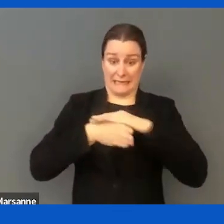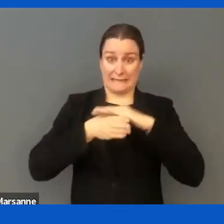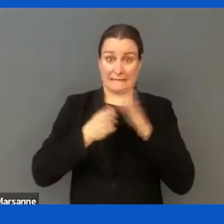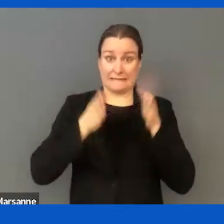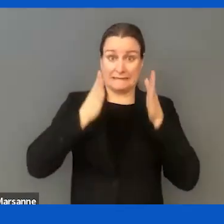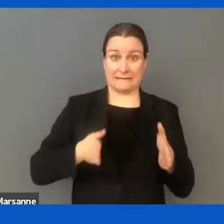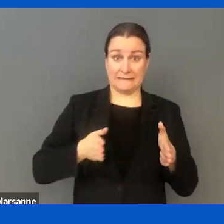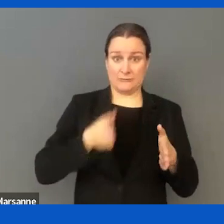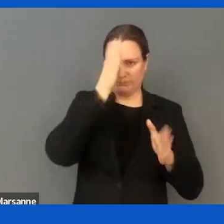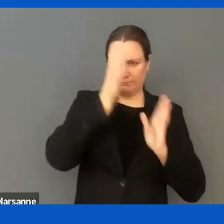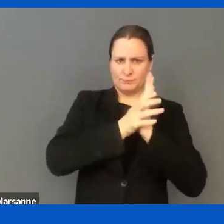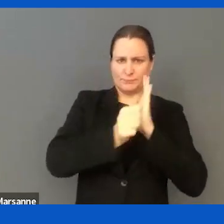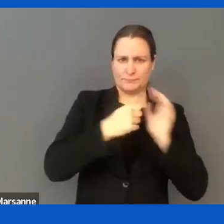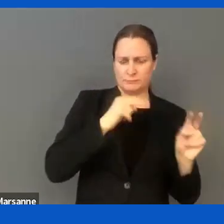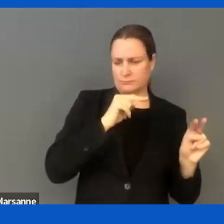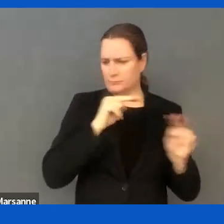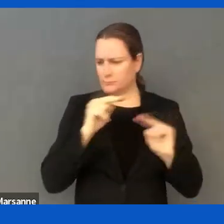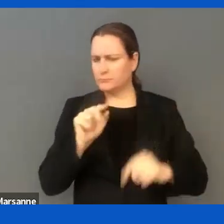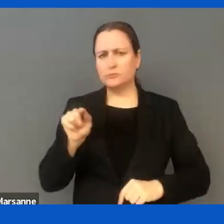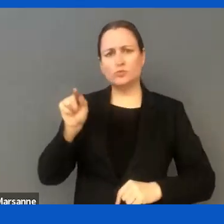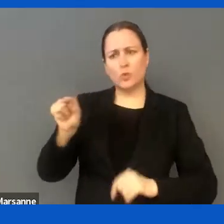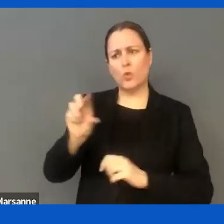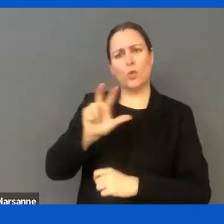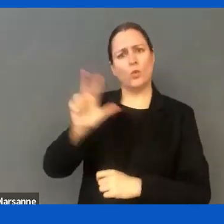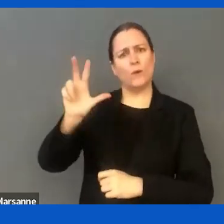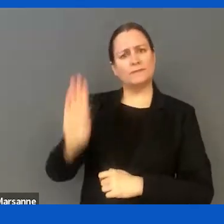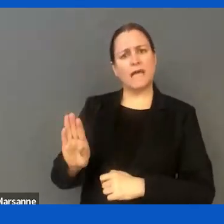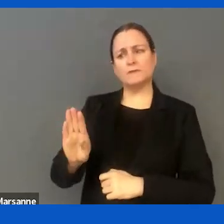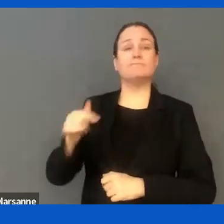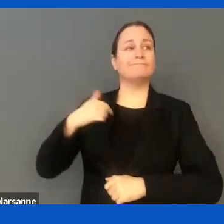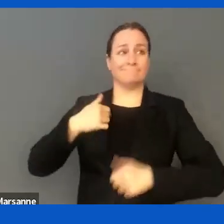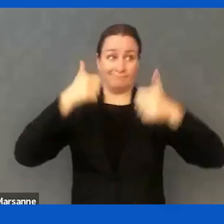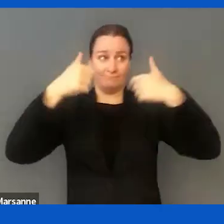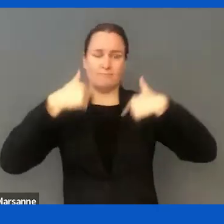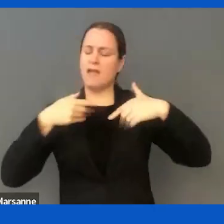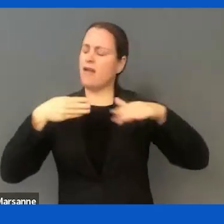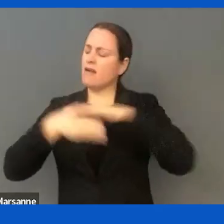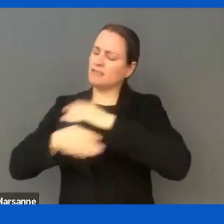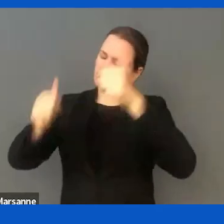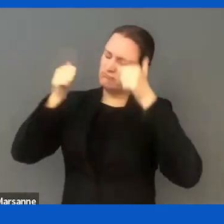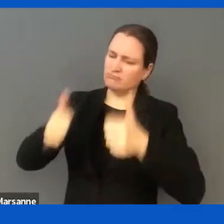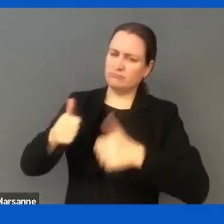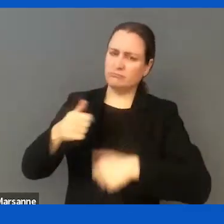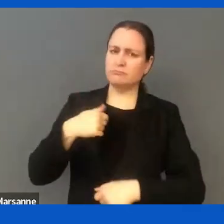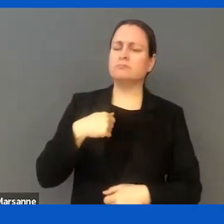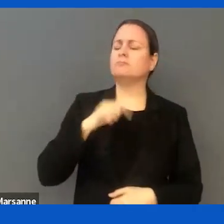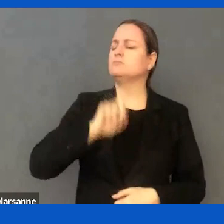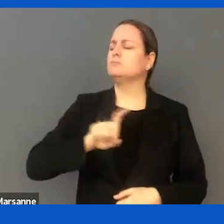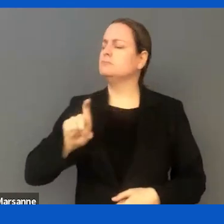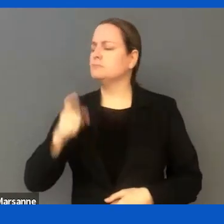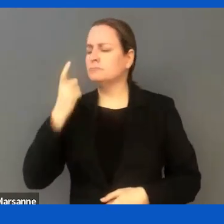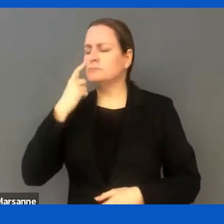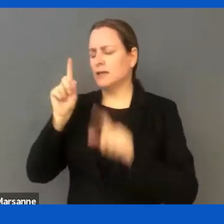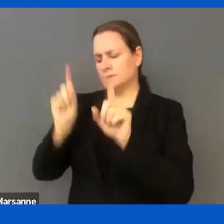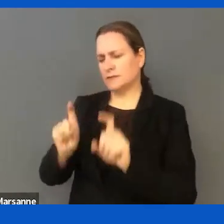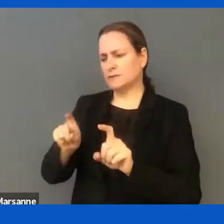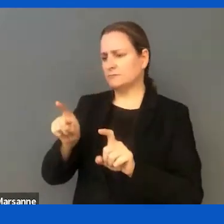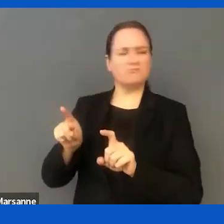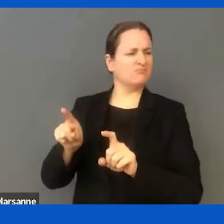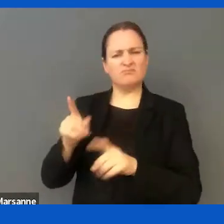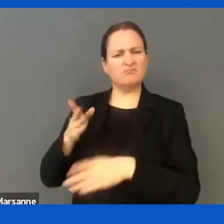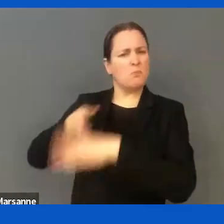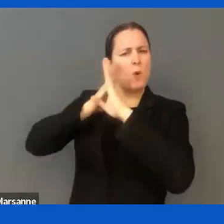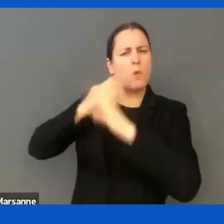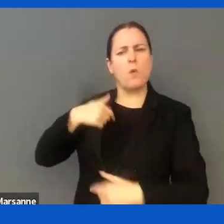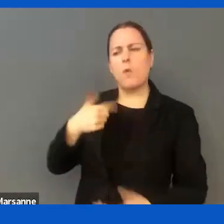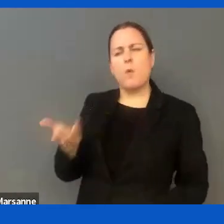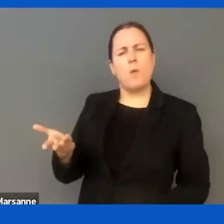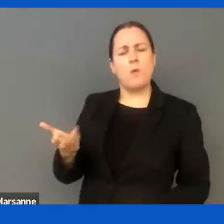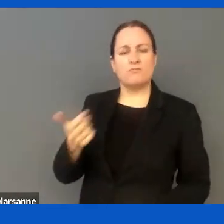key thing here is the technology is likely to improve. The way that I sort of advise clients